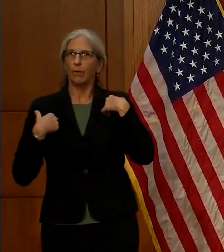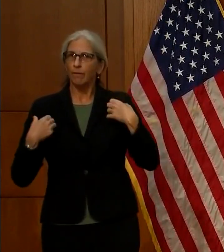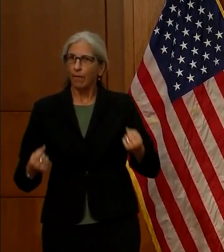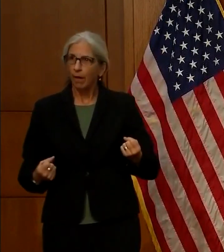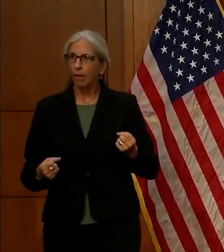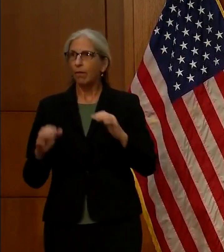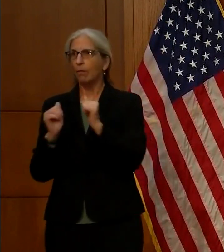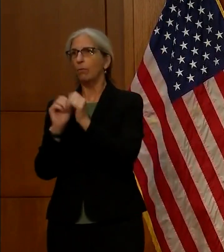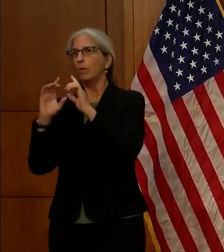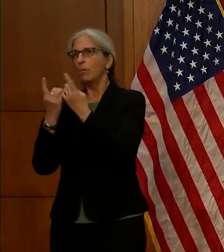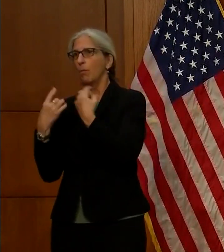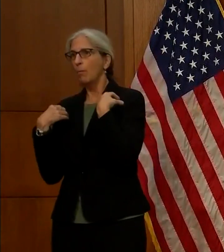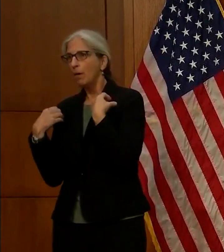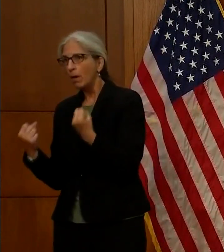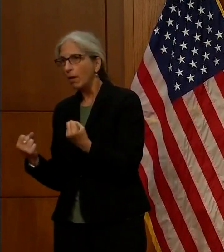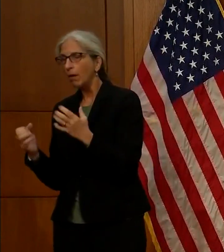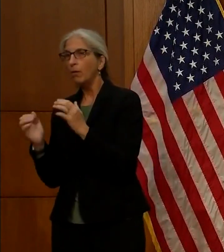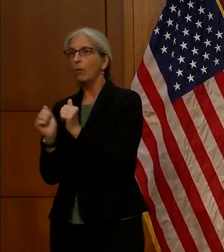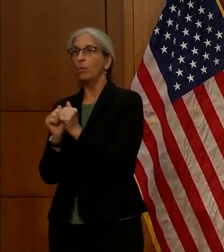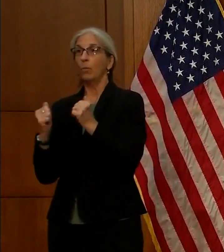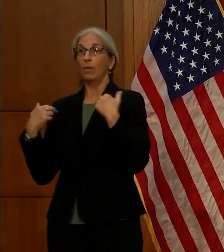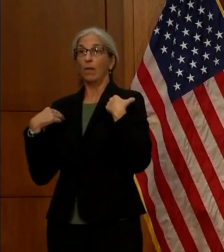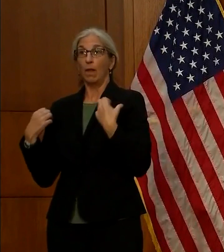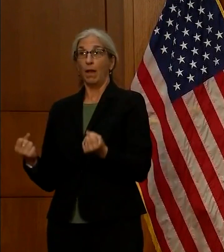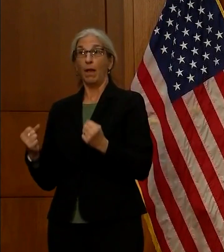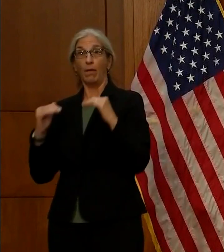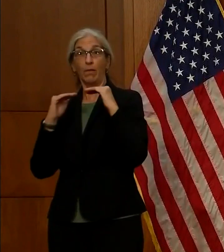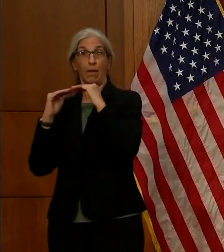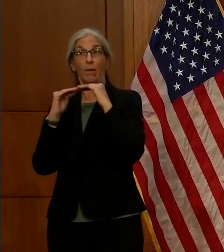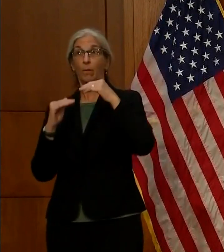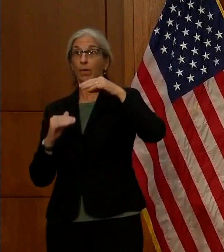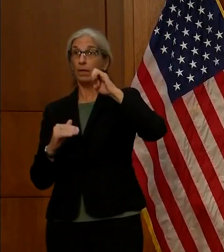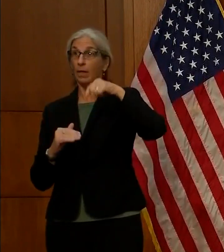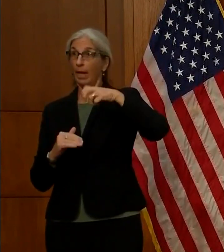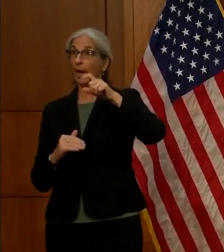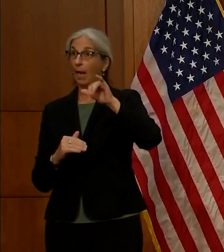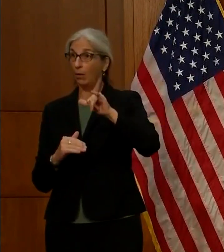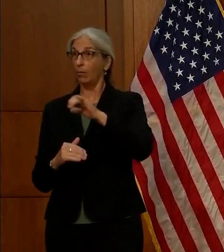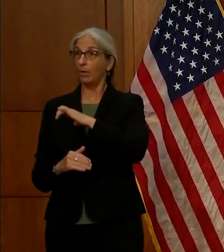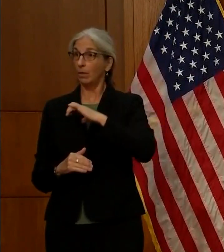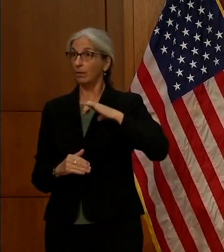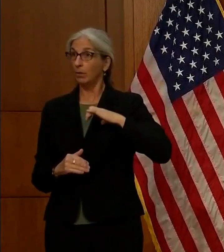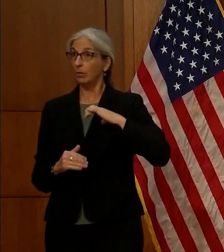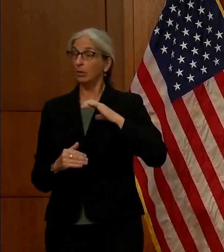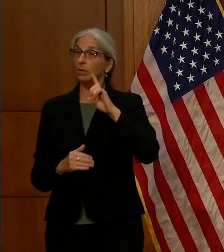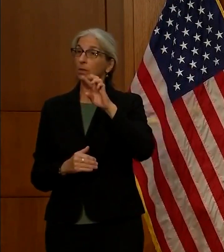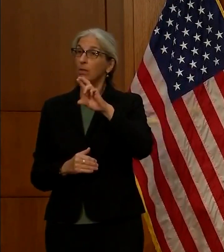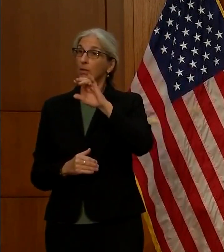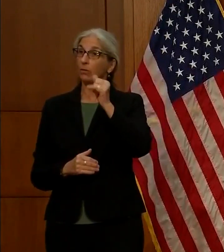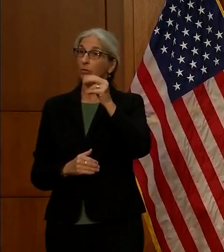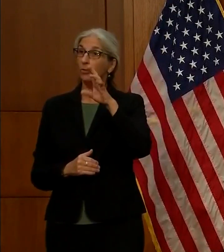HEALTH AND THE DEPARTMENT OF HEALTH- WITH OUR HEALTH EQUITY